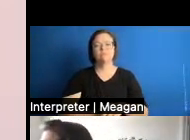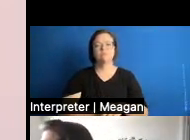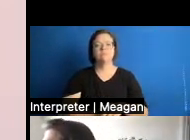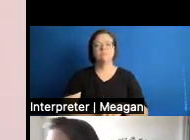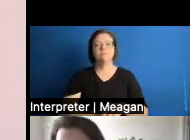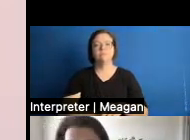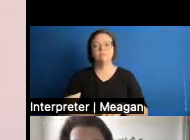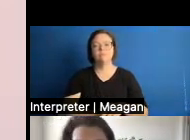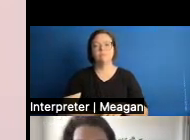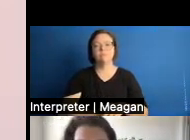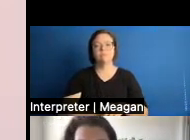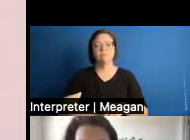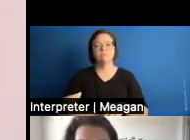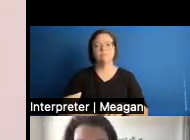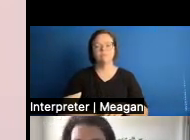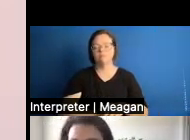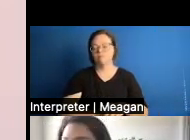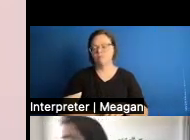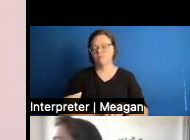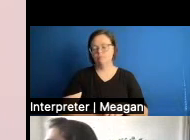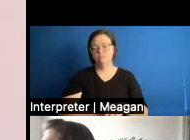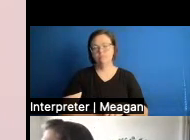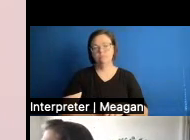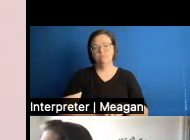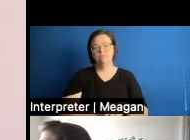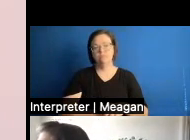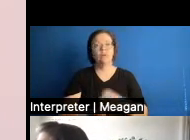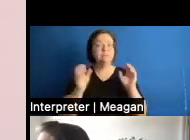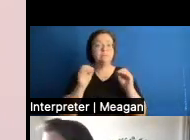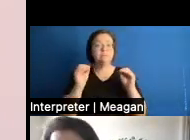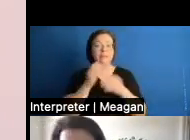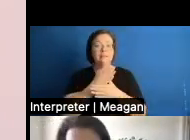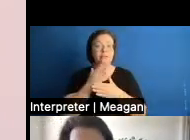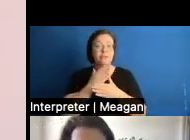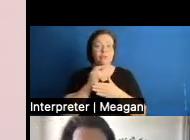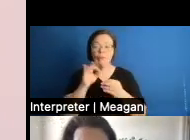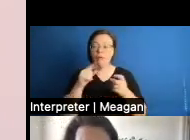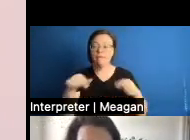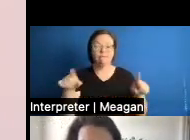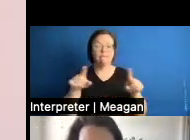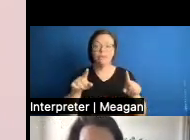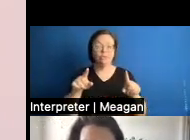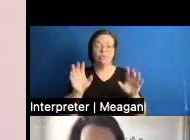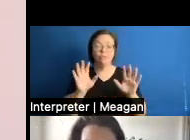Well, I don't have anything else to share. So, if no one else wants to share.